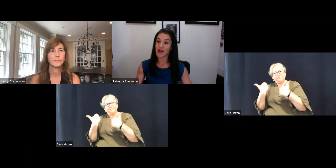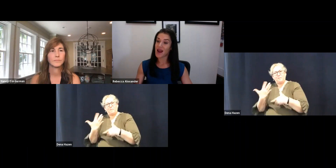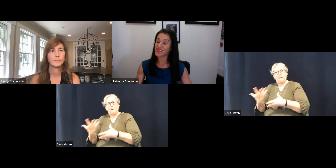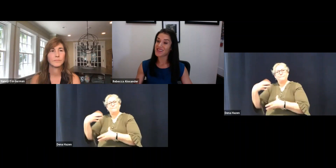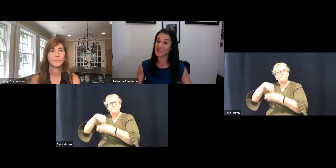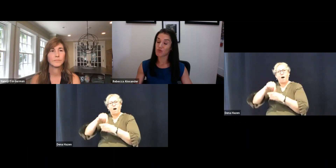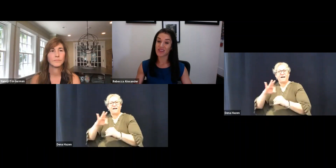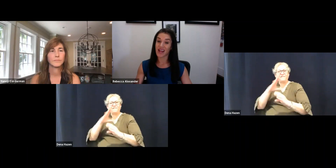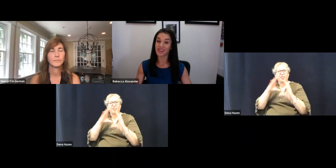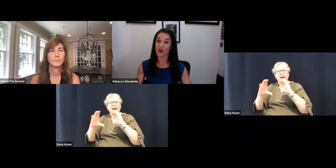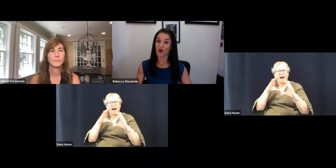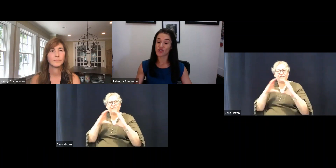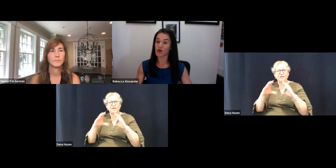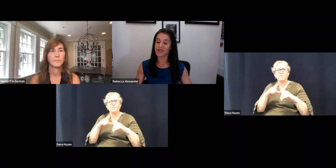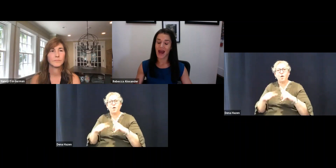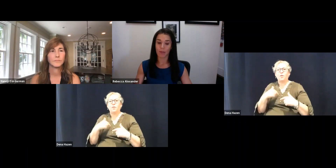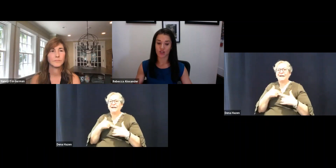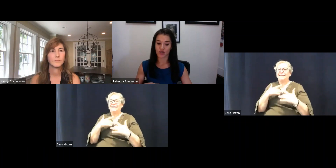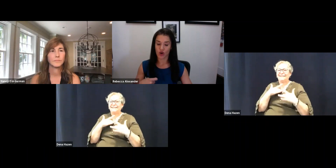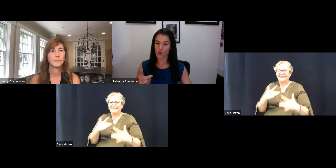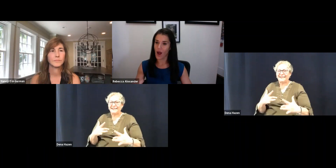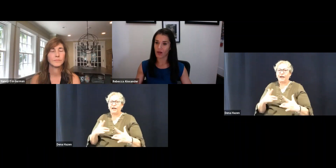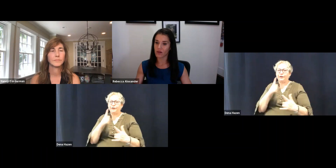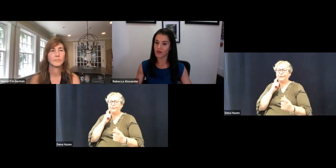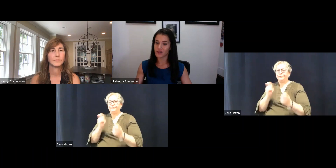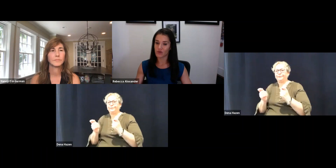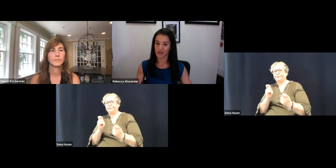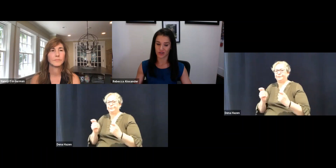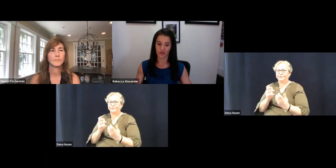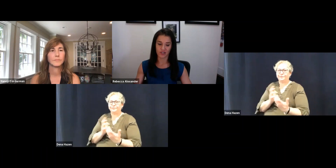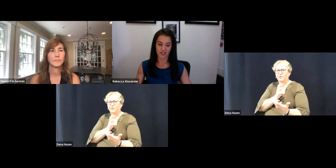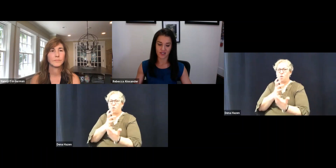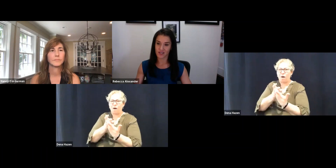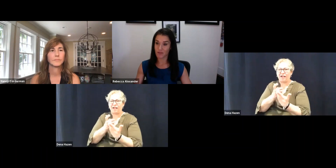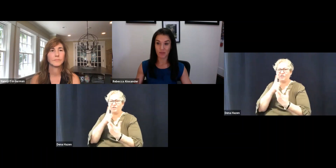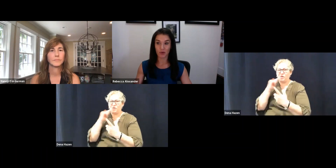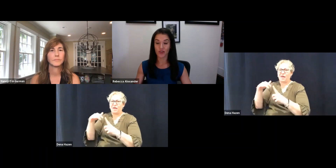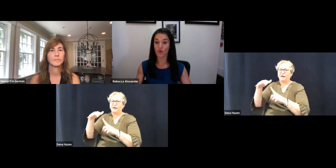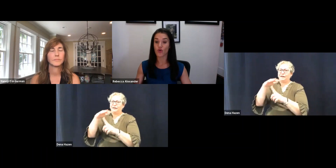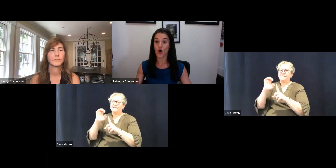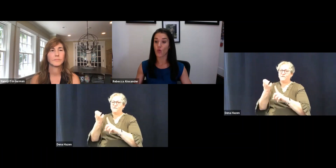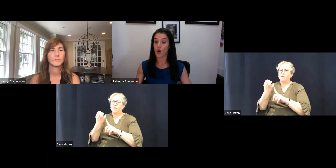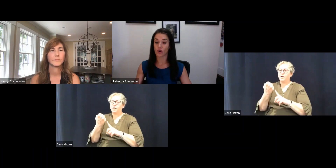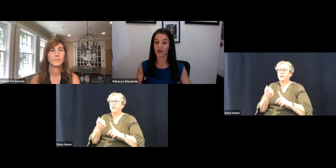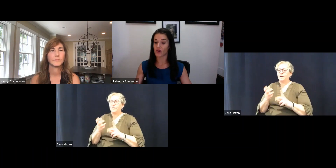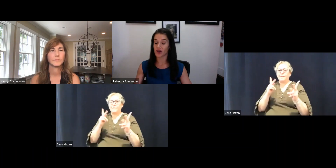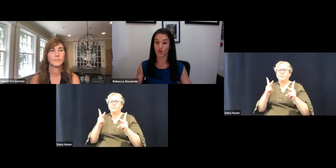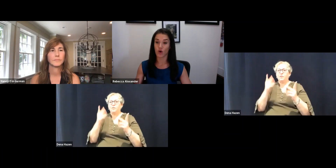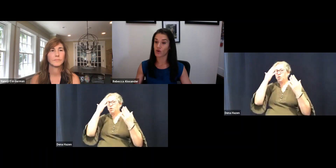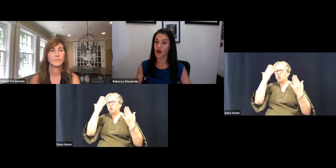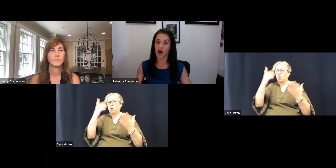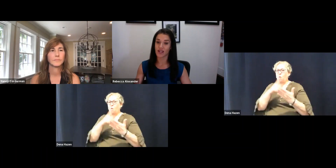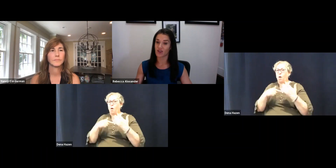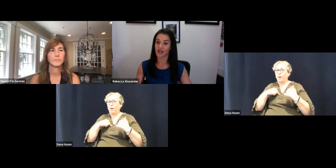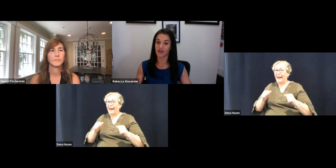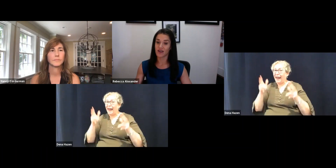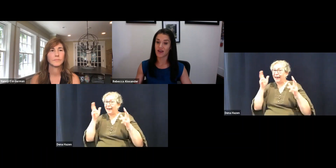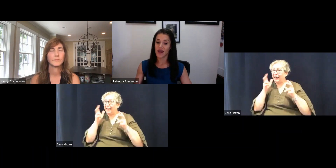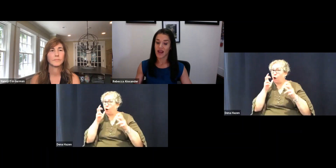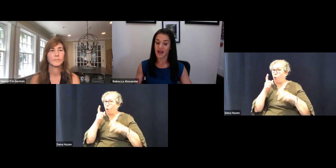But I think we likely also adapt so well to our circumstances that people don't know what we're hearing or what we're not hearing.